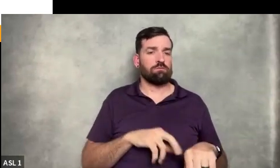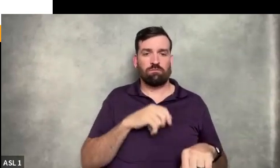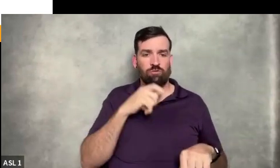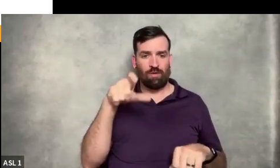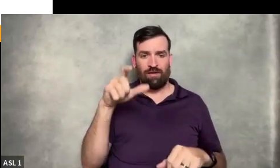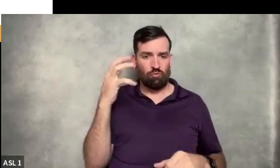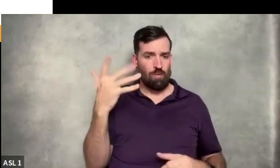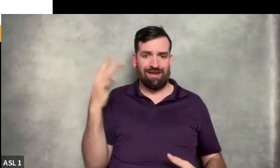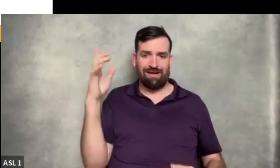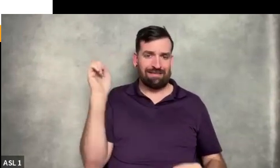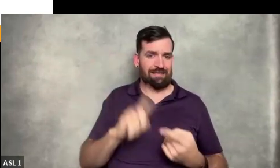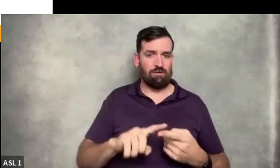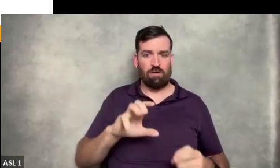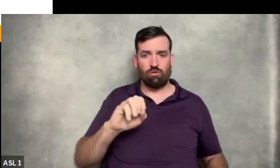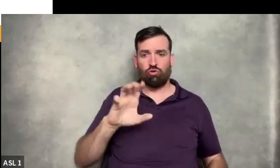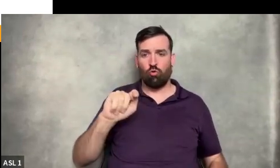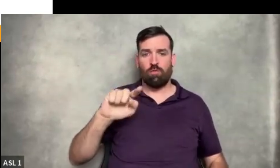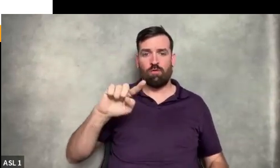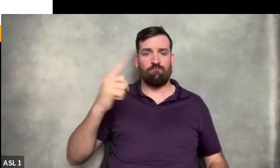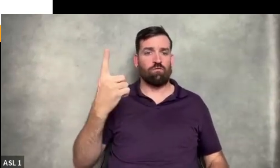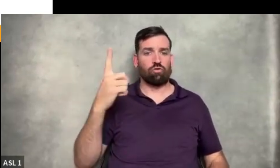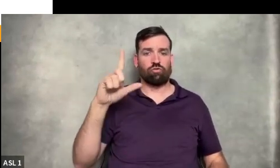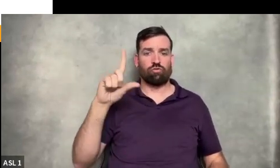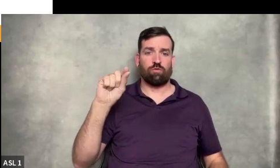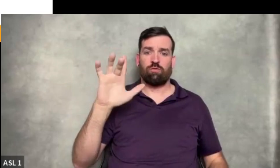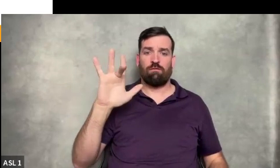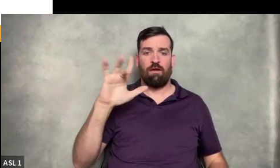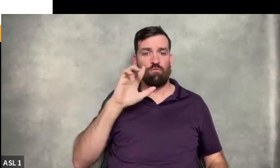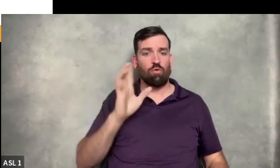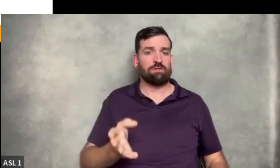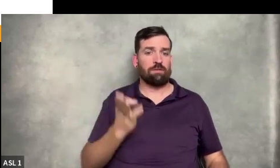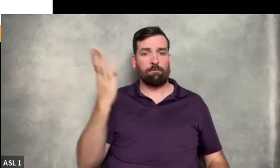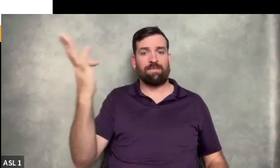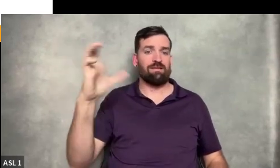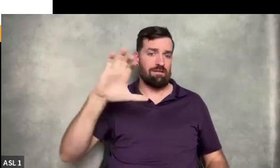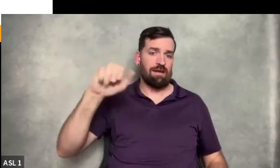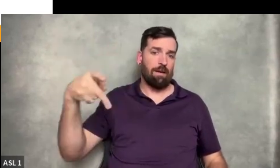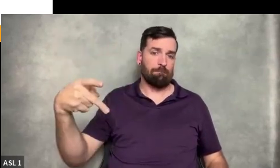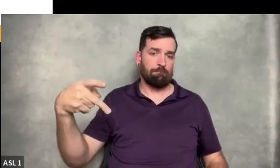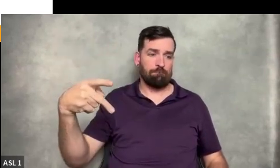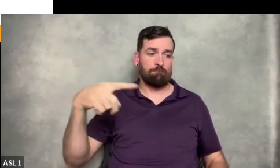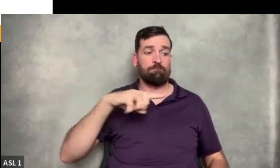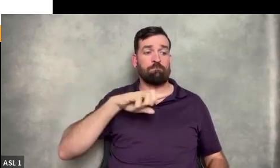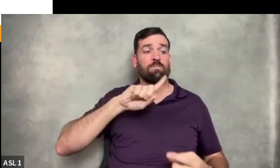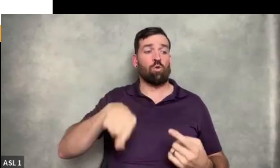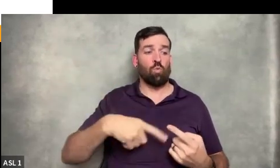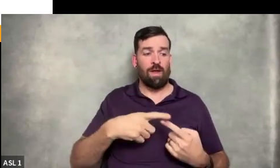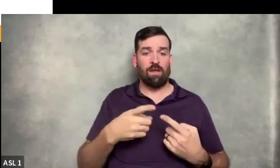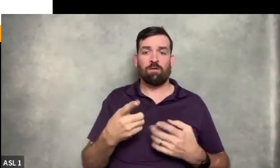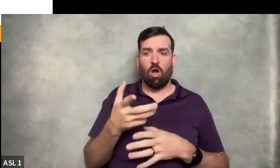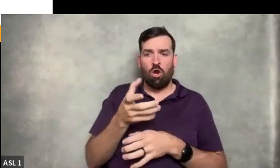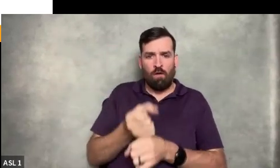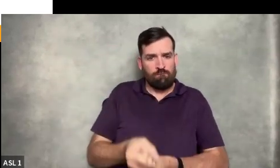October 1st of 2025 to submit your proposed CAP. Once you are confident that you will need one,